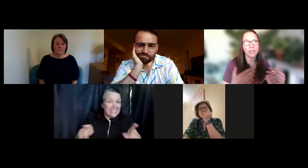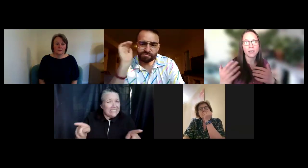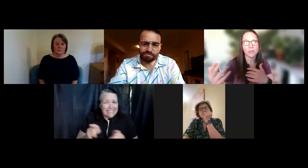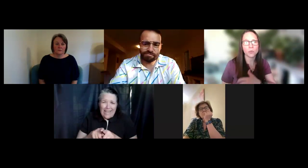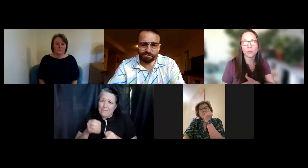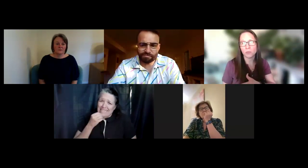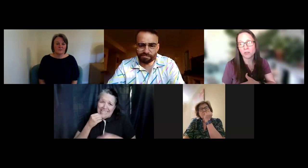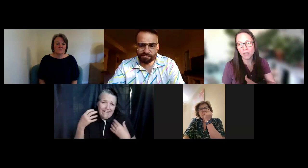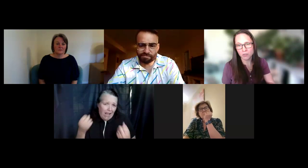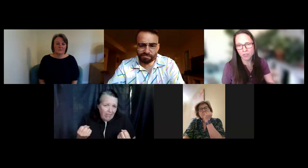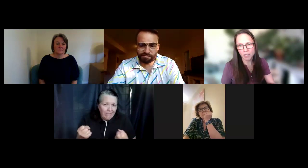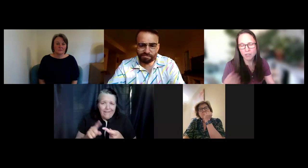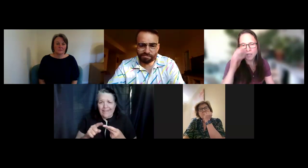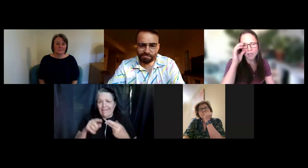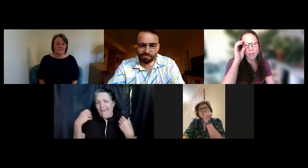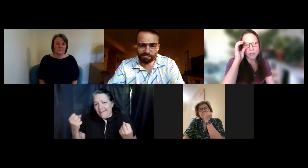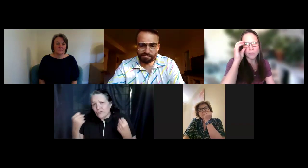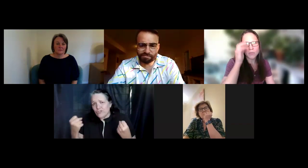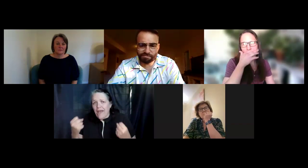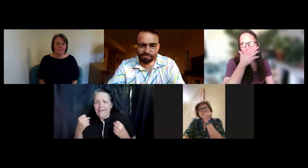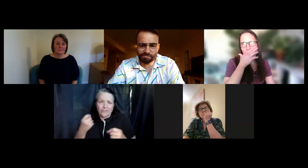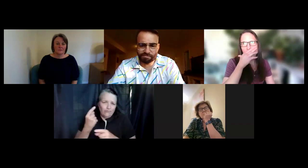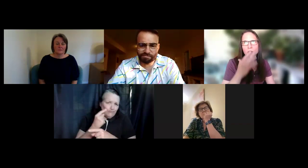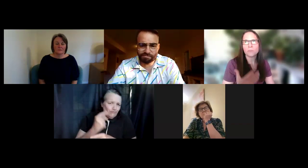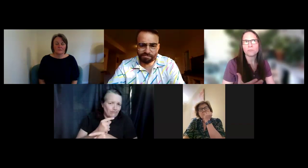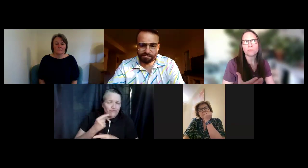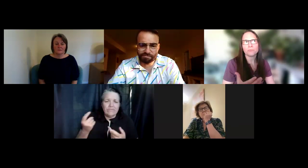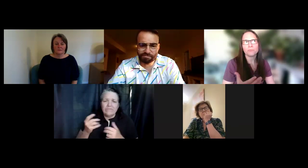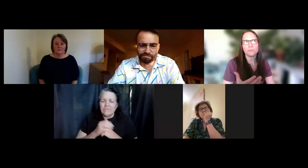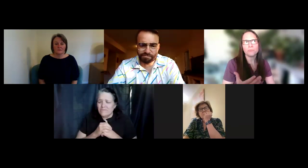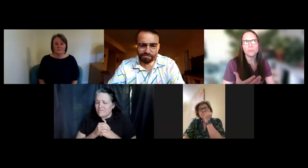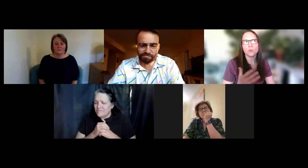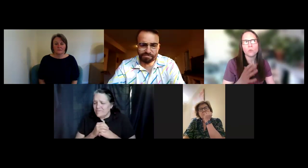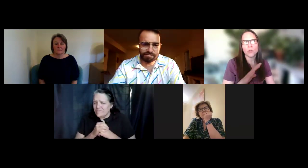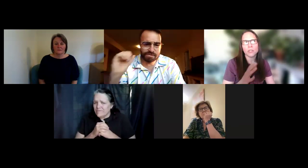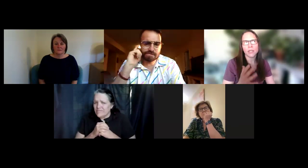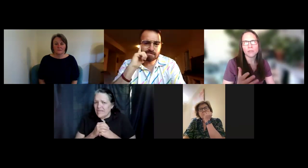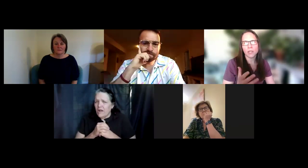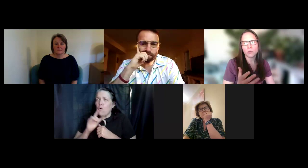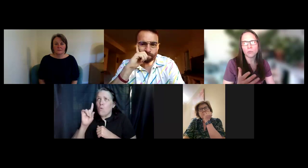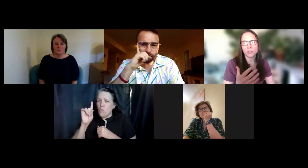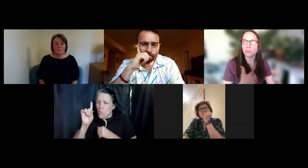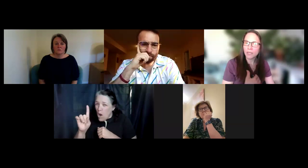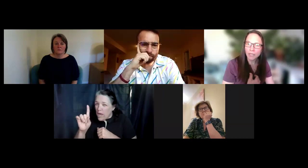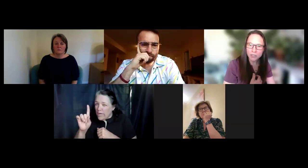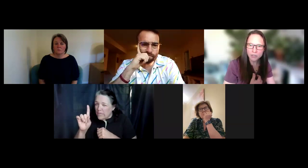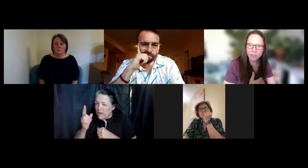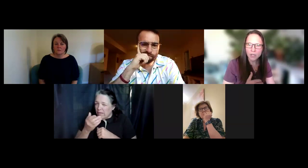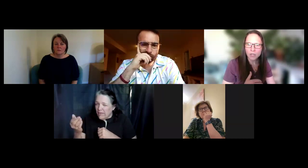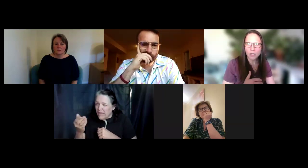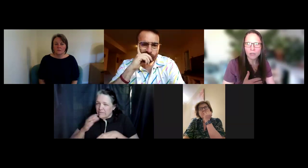and appropriate amount of exercise. There is one caveat with certain medications.